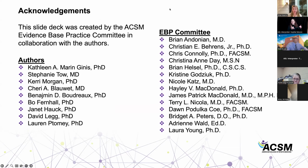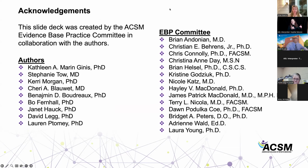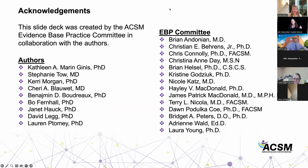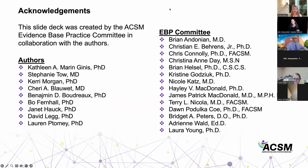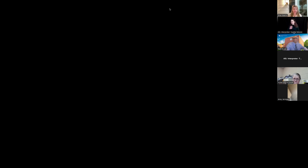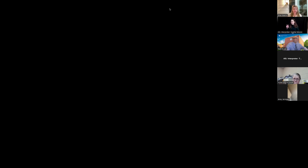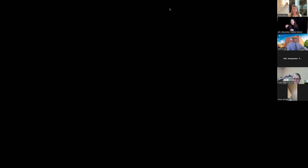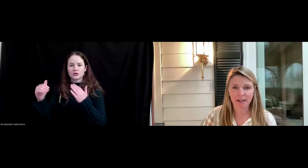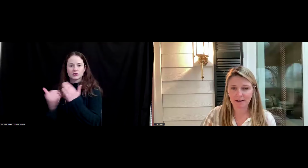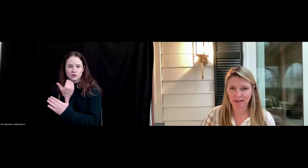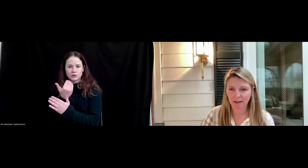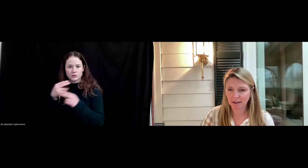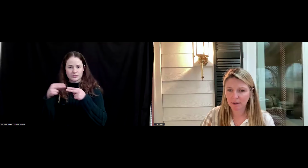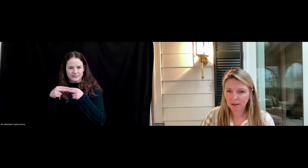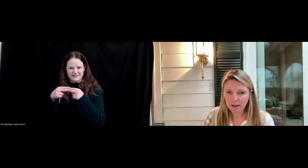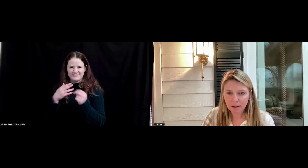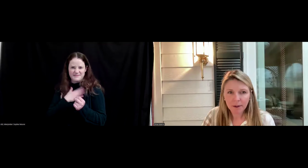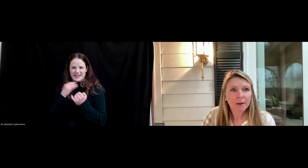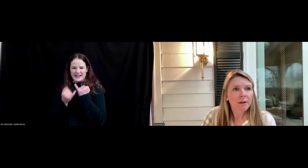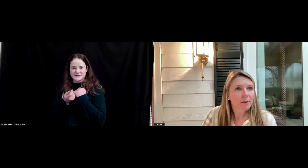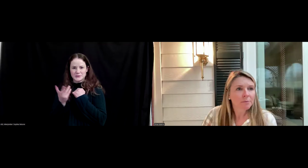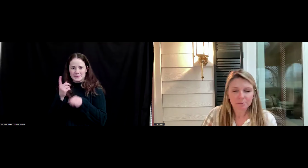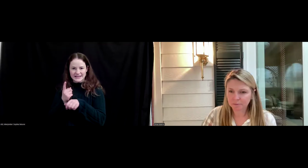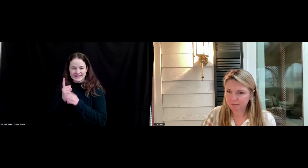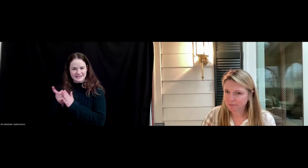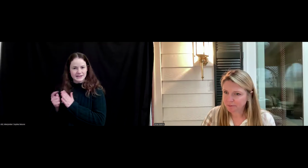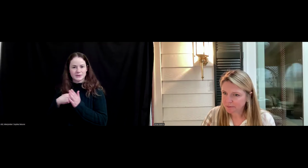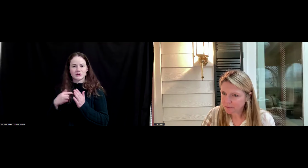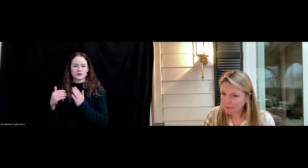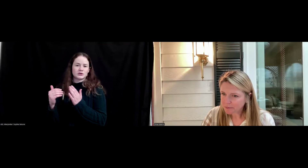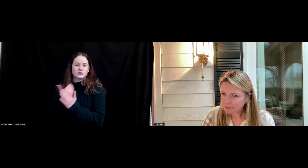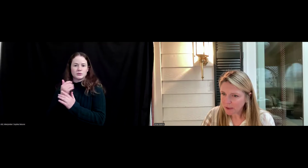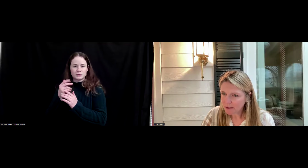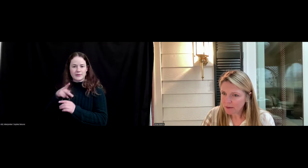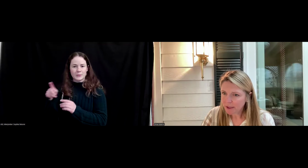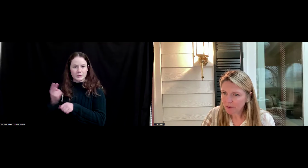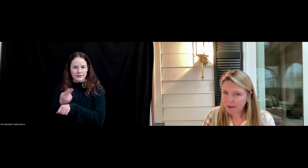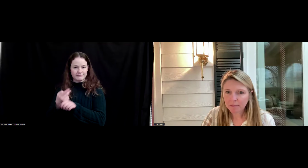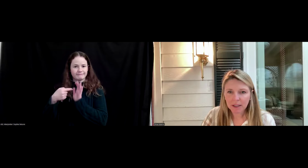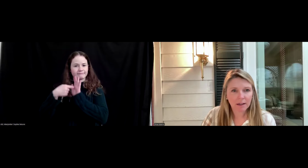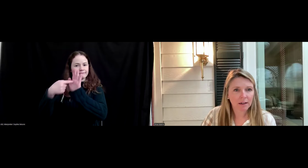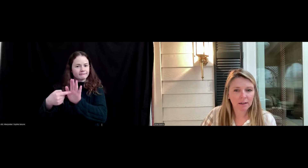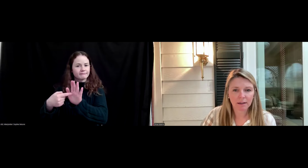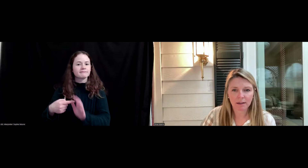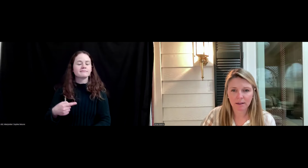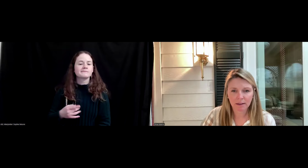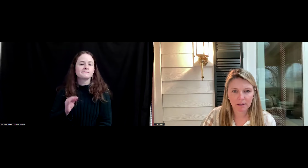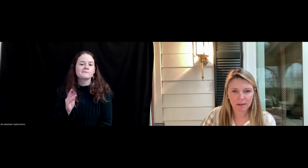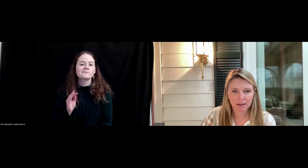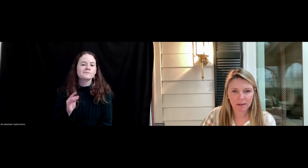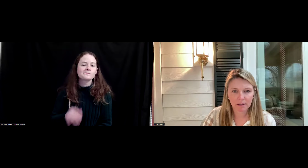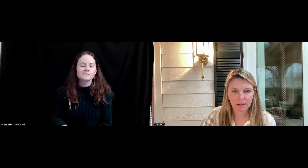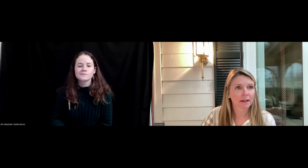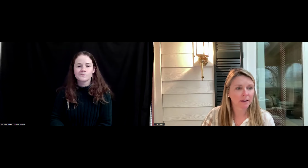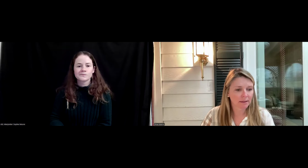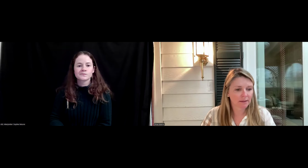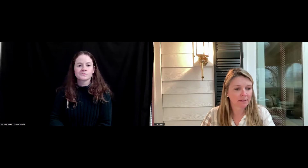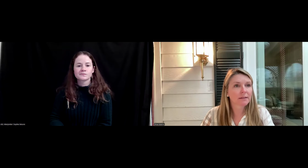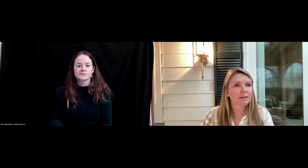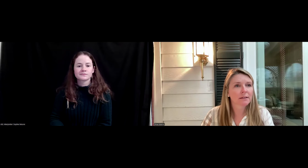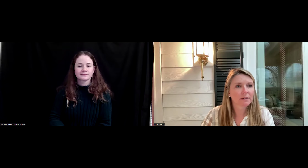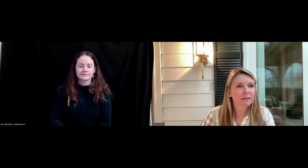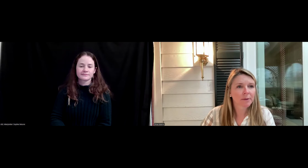last few minutes here. Bear with me here.